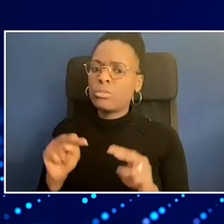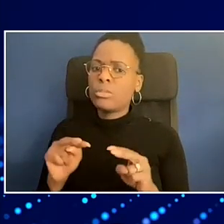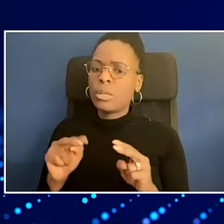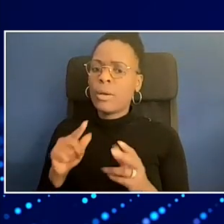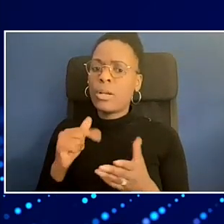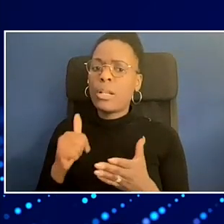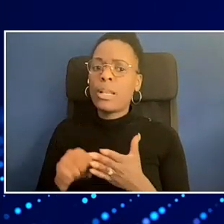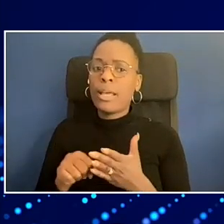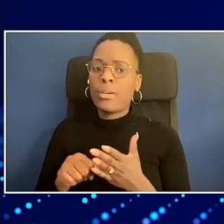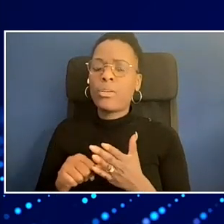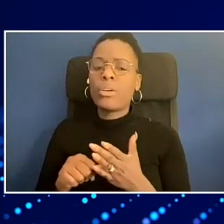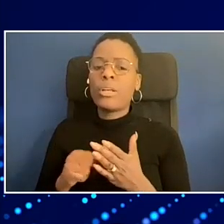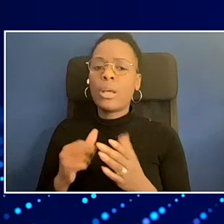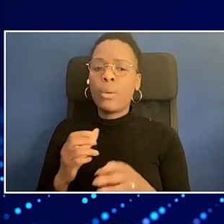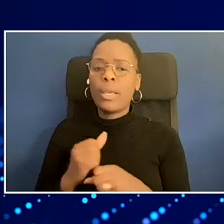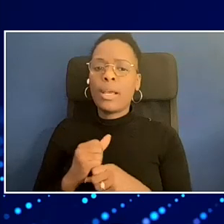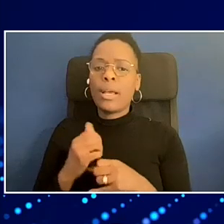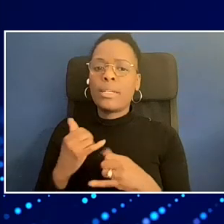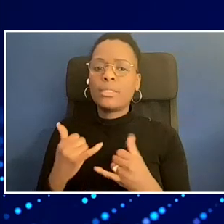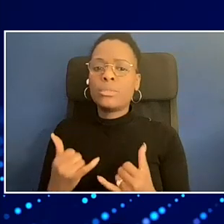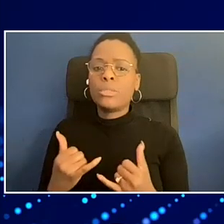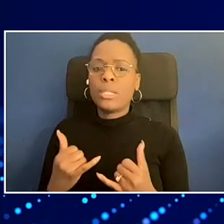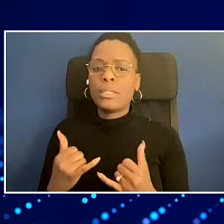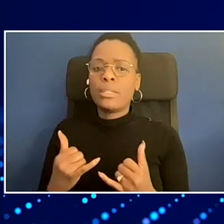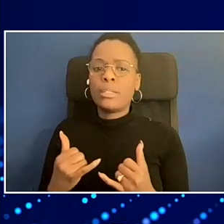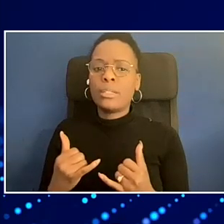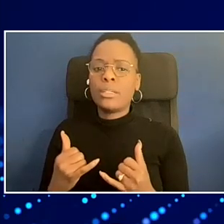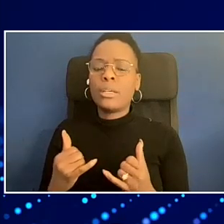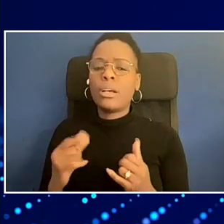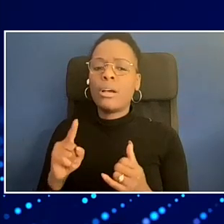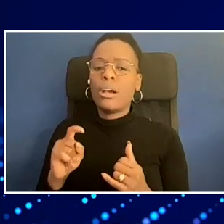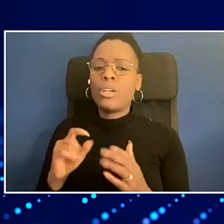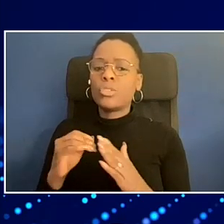it. Hundreds of students and student organizations have signed on to the